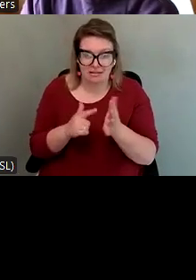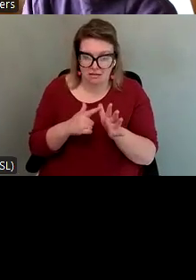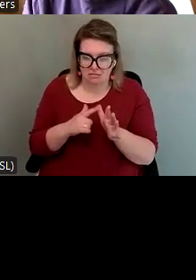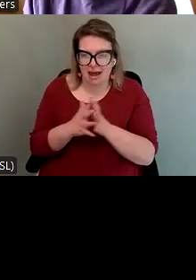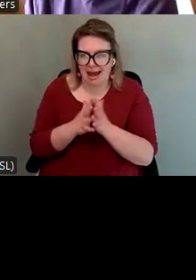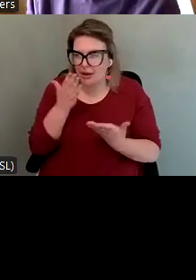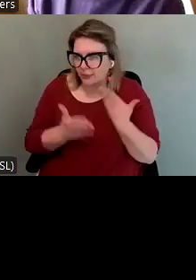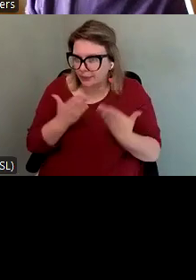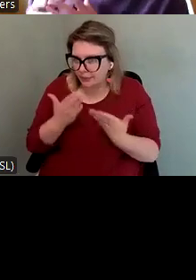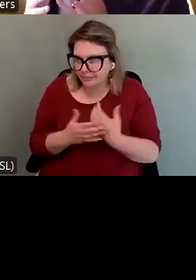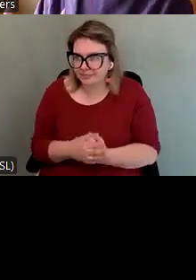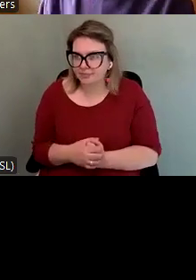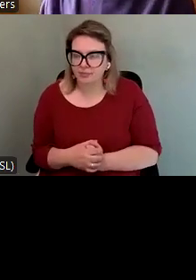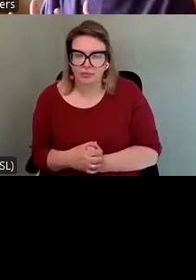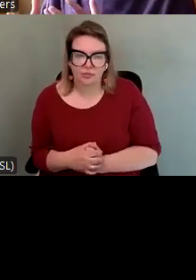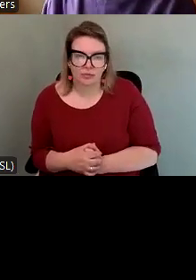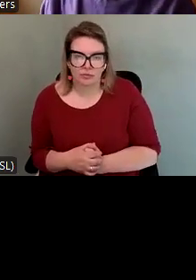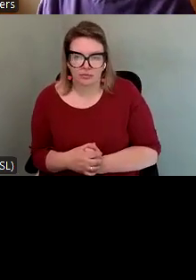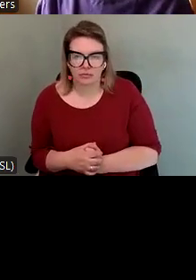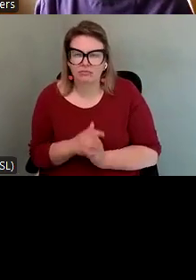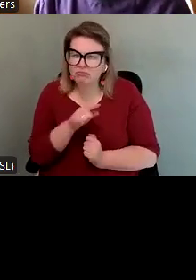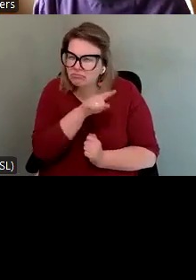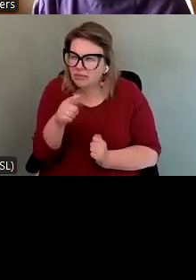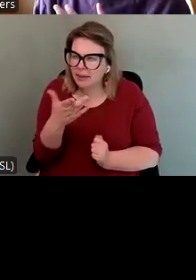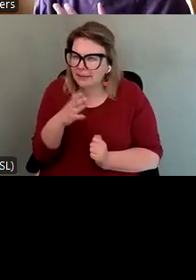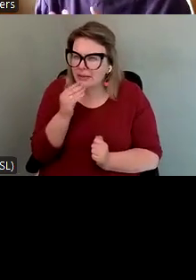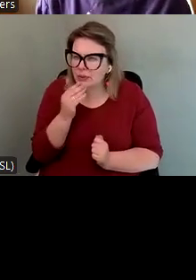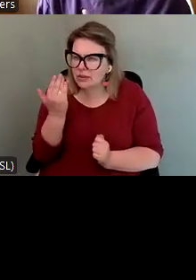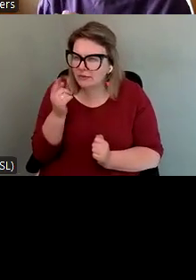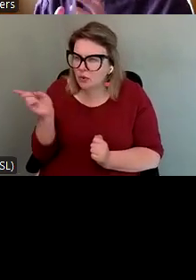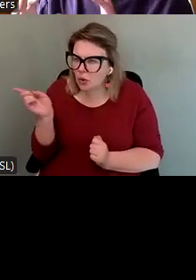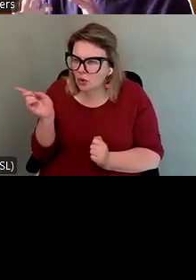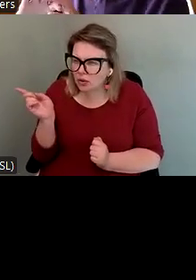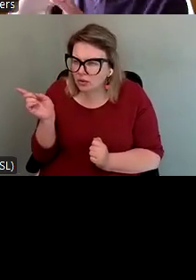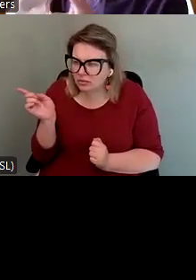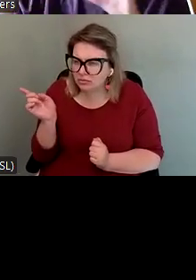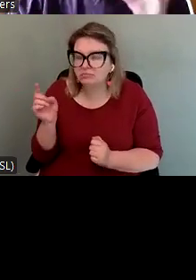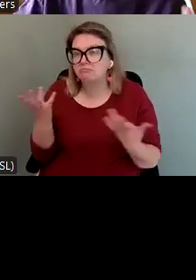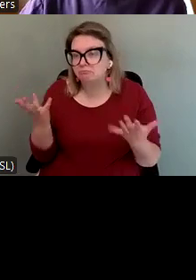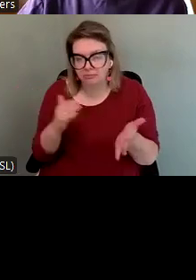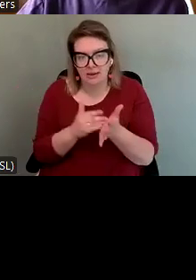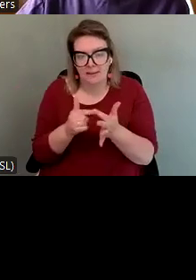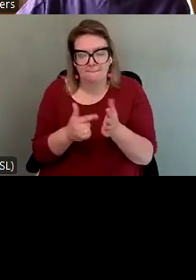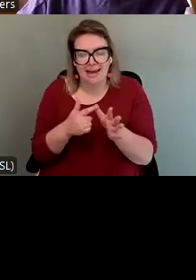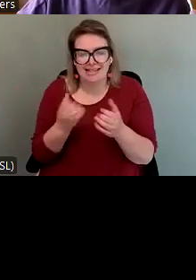I'm not sure how many of you use this, but Meta has something called the Meta Business Suite.